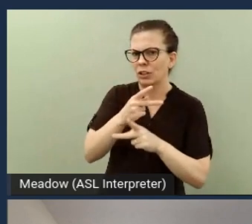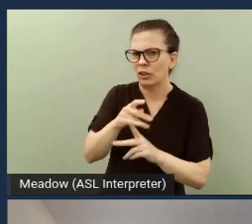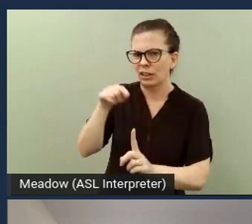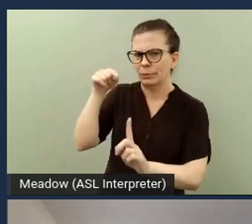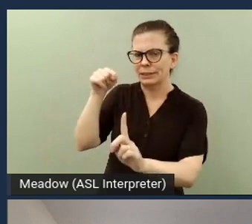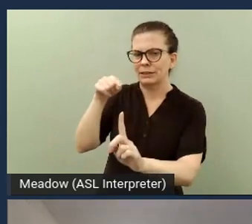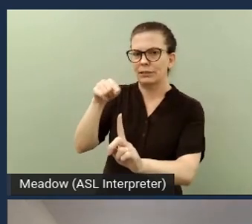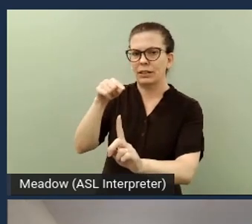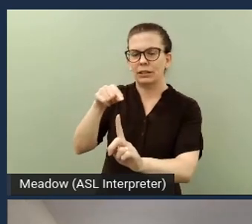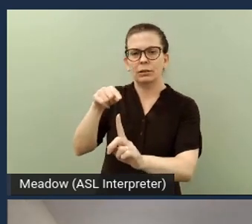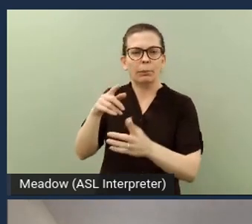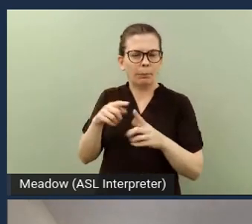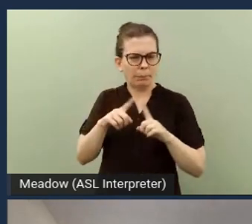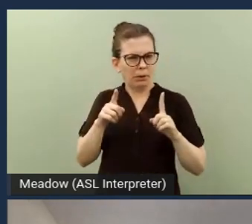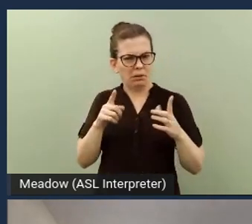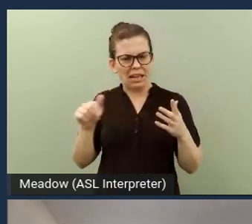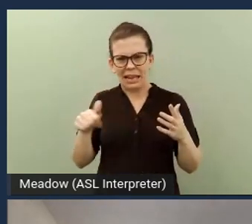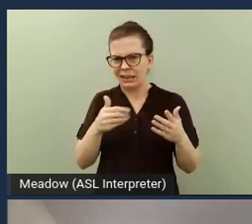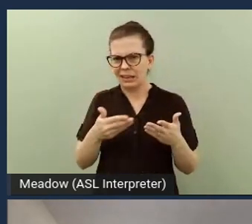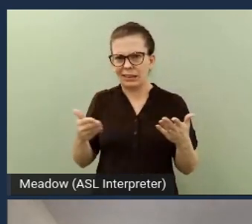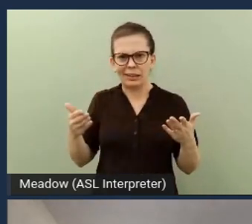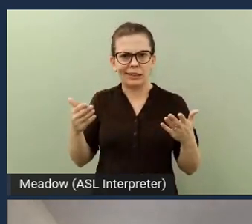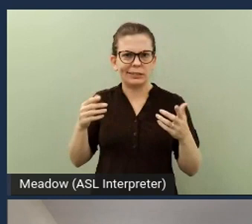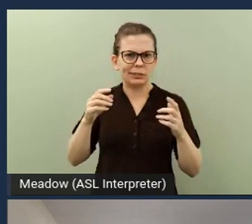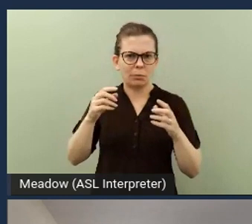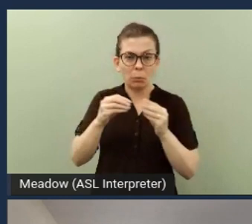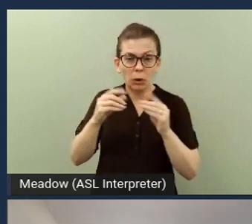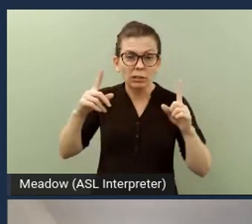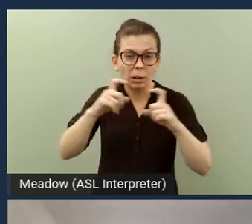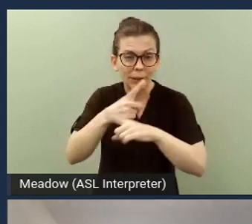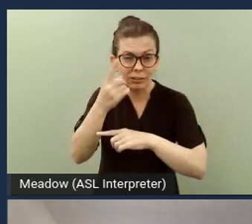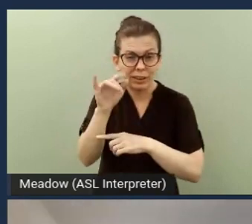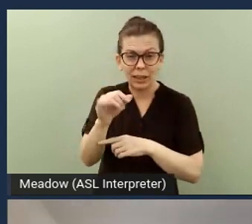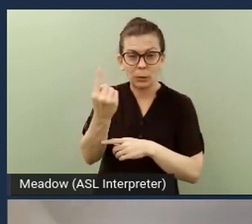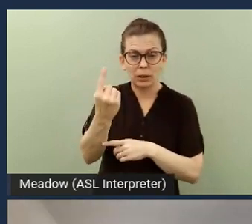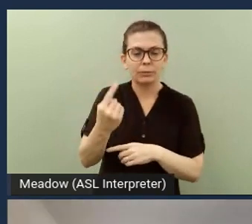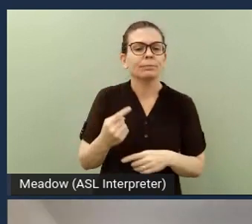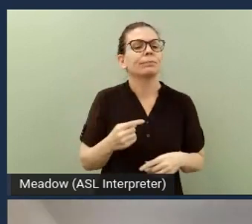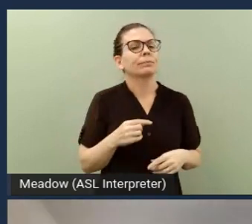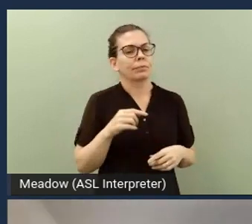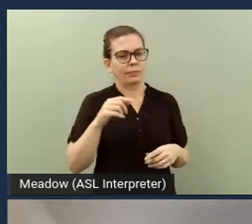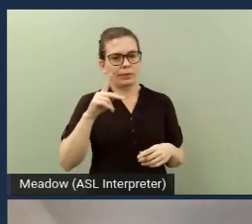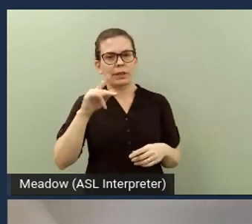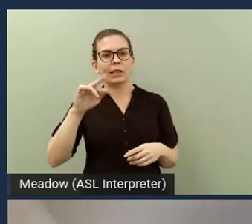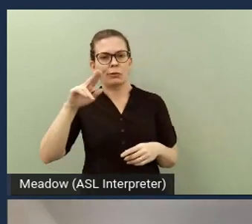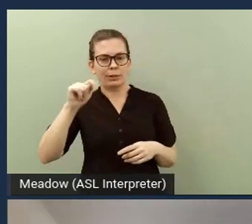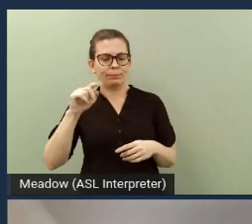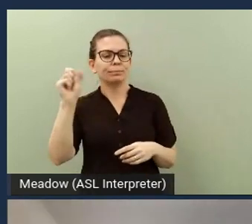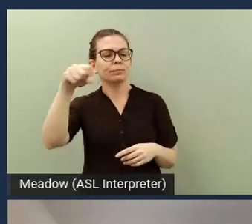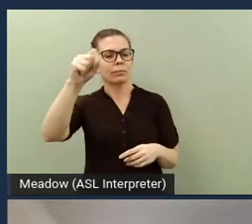but is there anything more complex on this one? - Yeah. Yeah, so when using the callback,